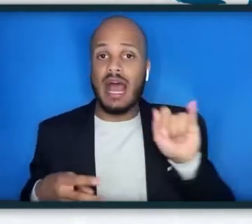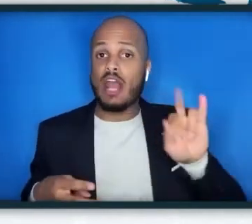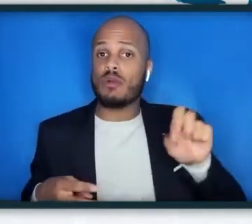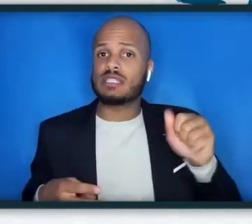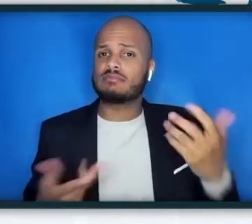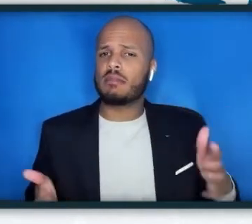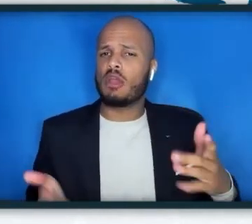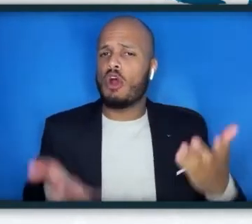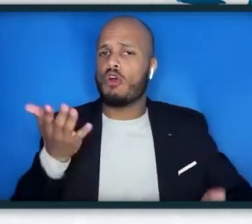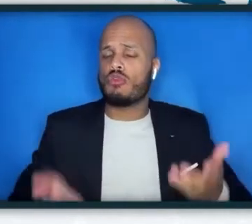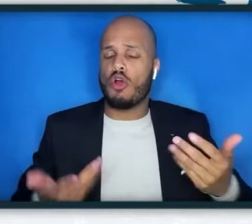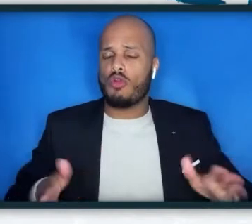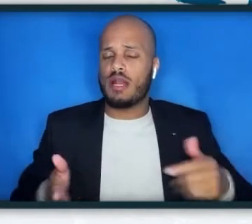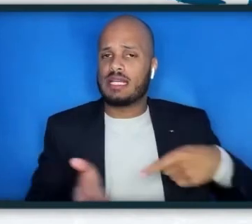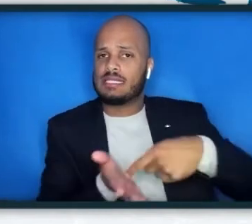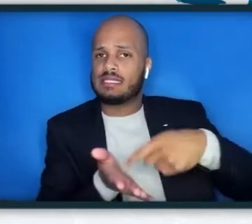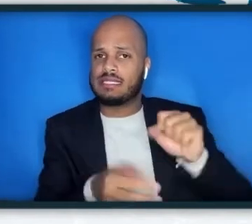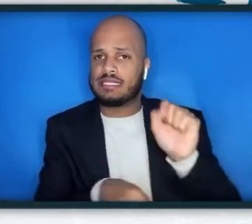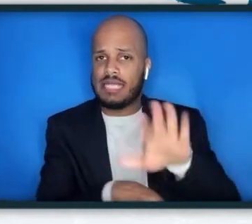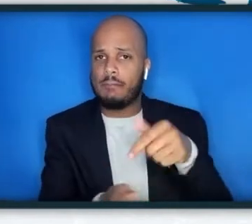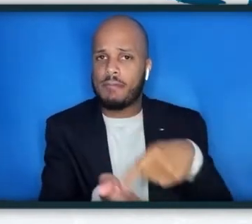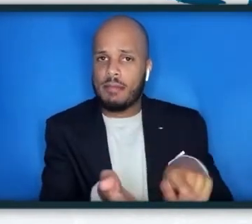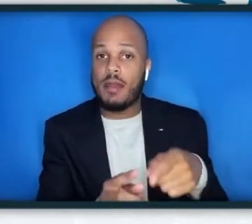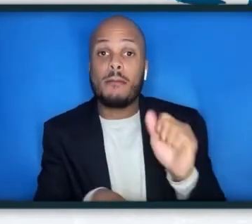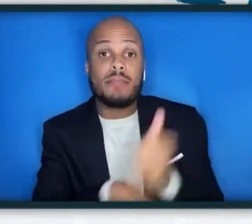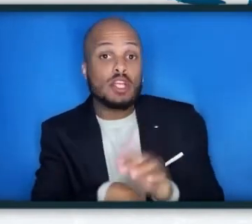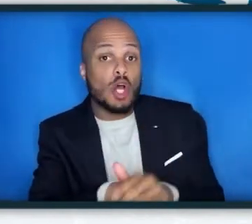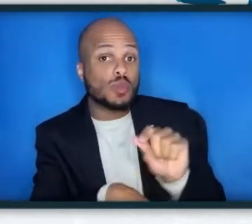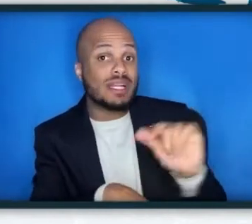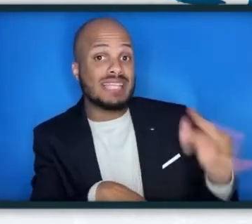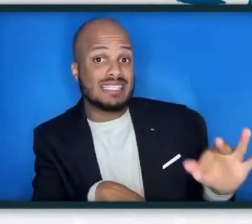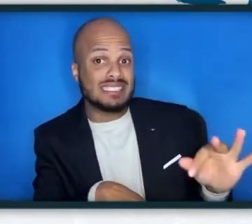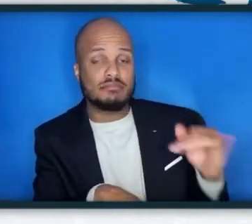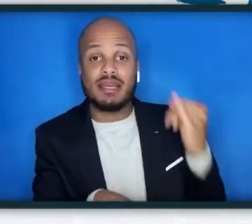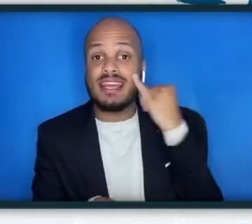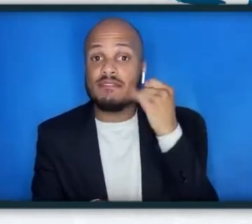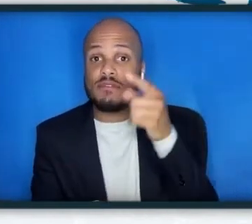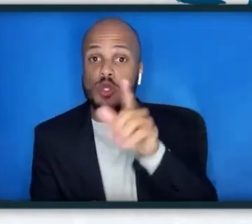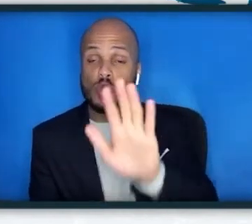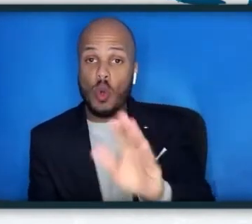a payment based on your 2019 tax return. But if your income dropped in 2020,